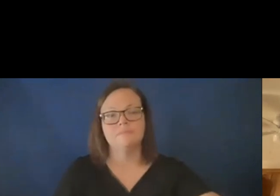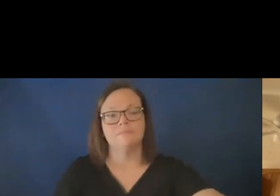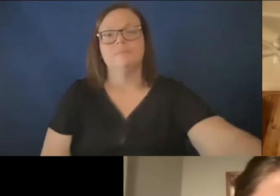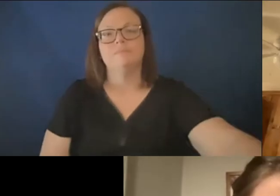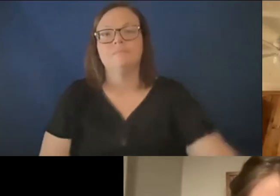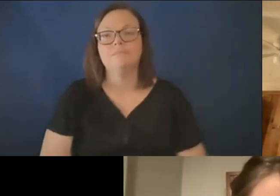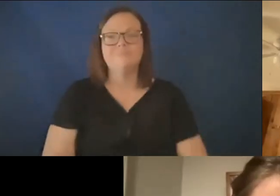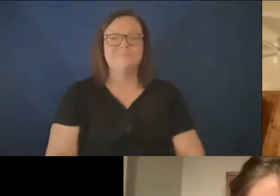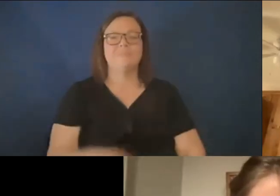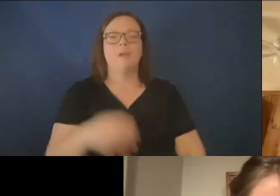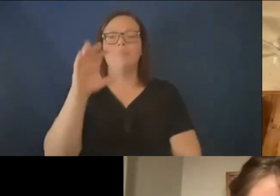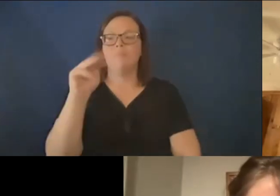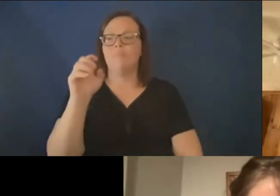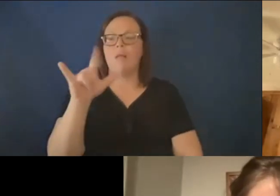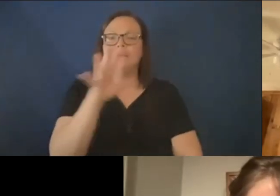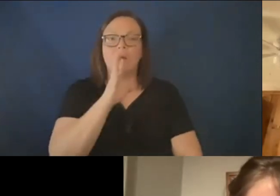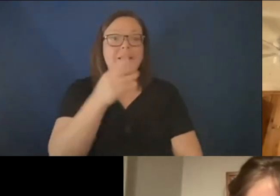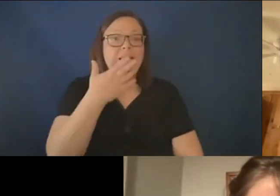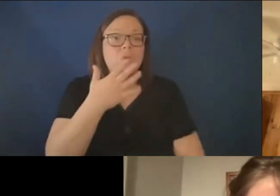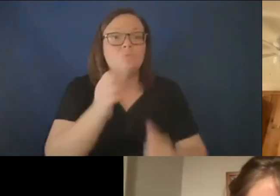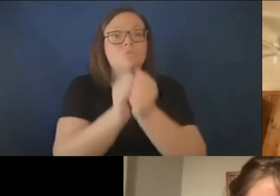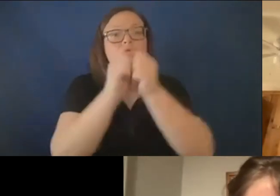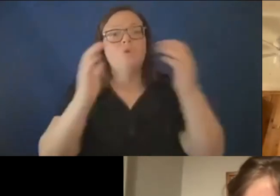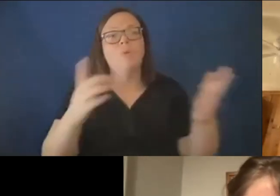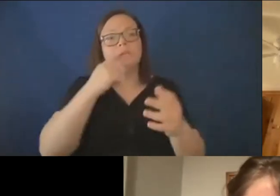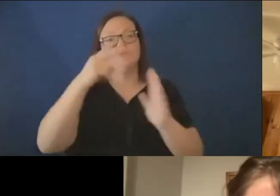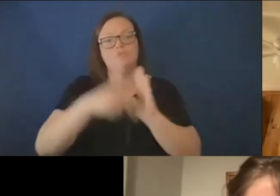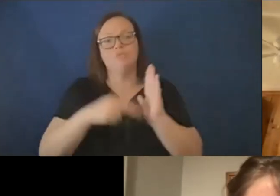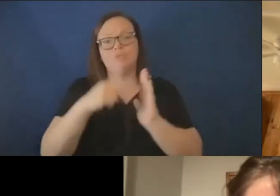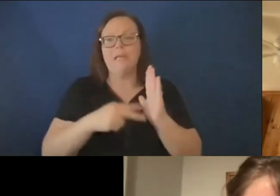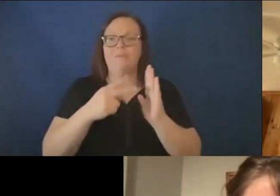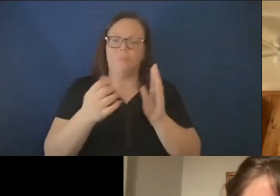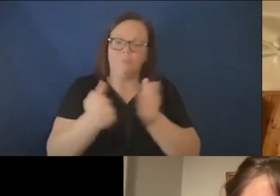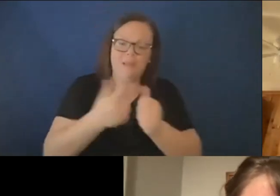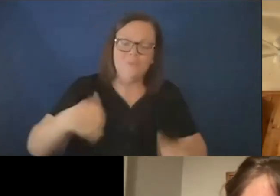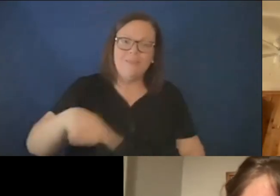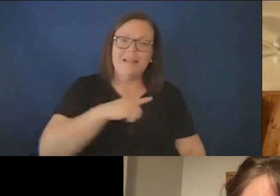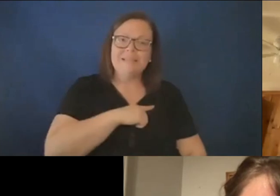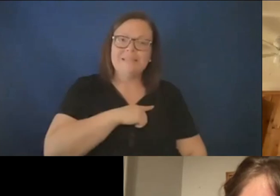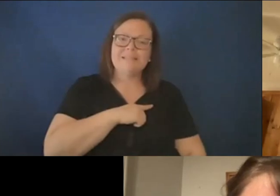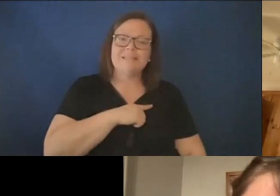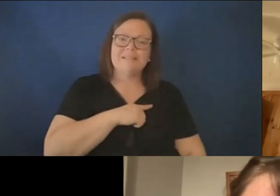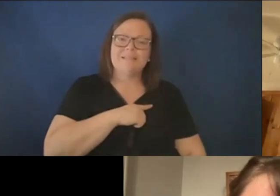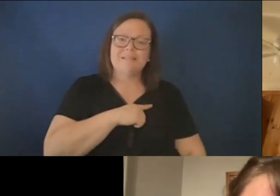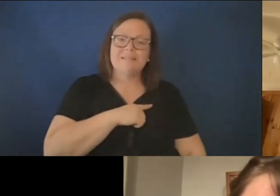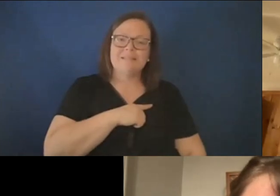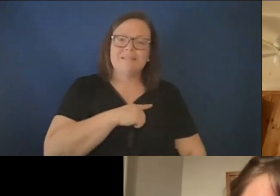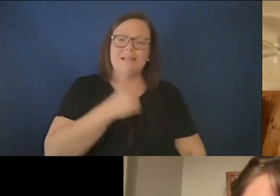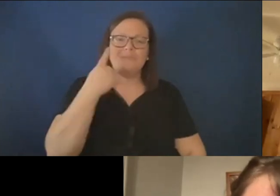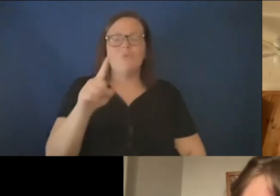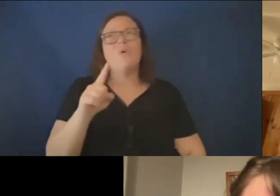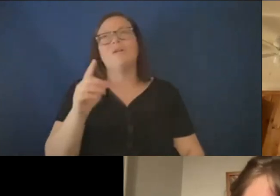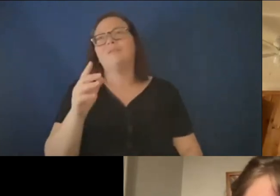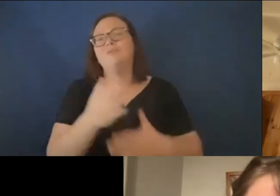Thank you so much for reading, and for being with us, and for just sharing in the humor